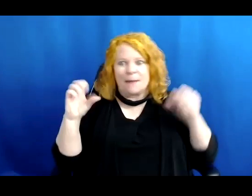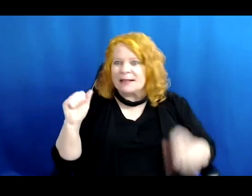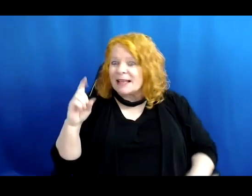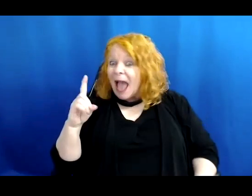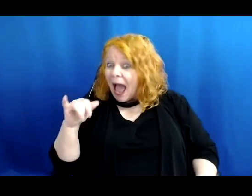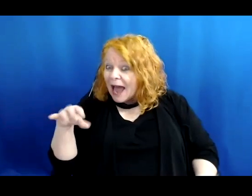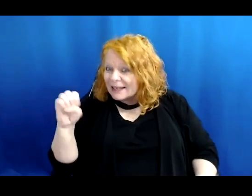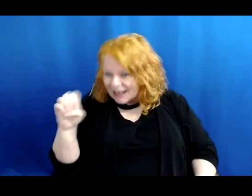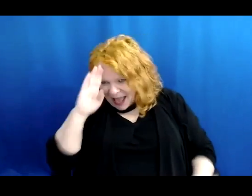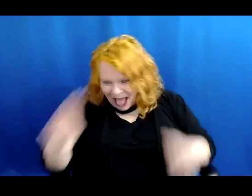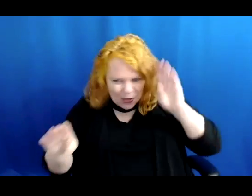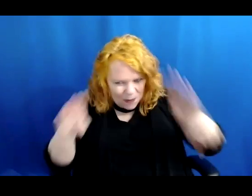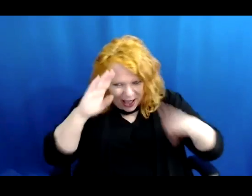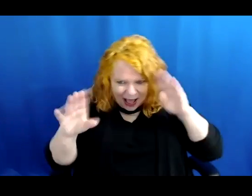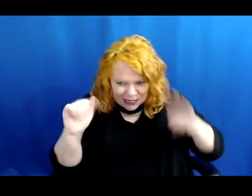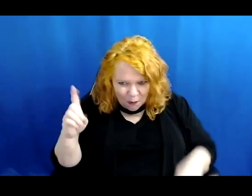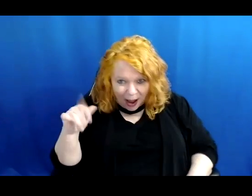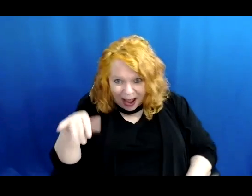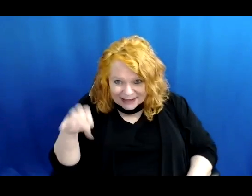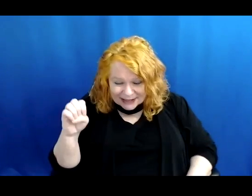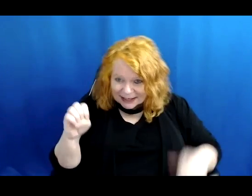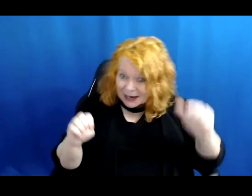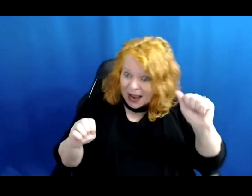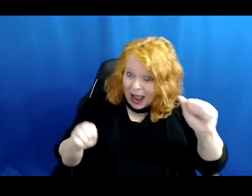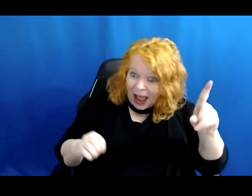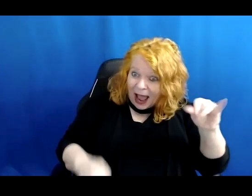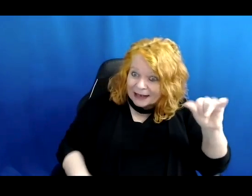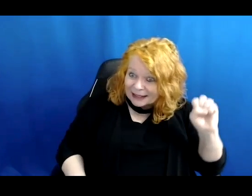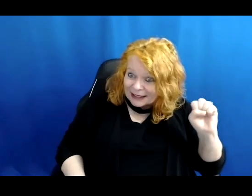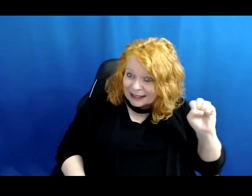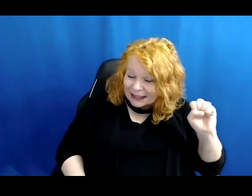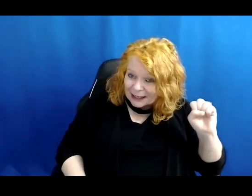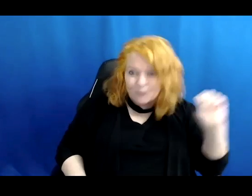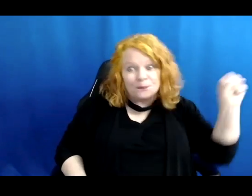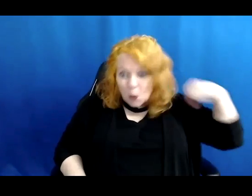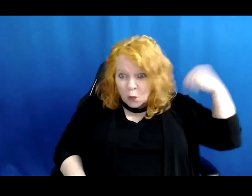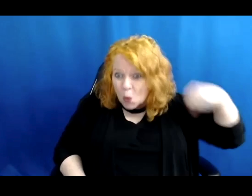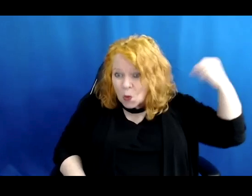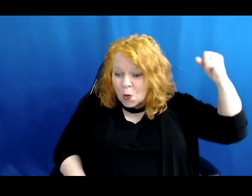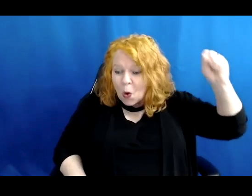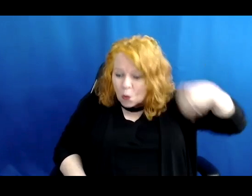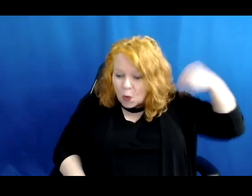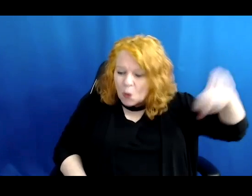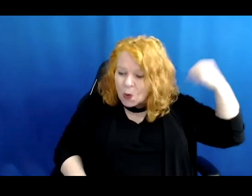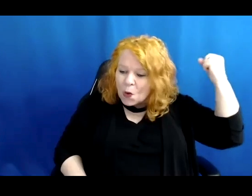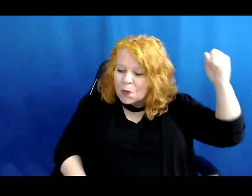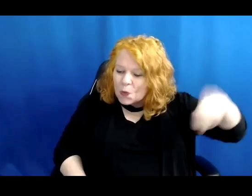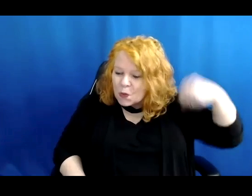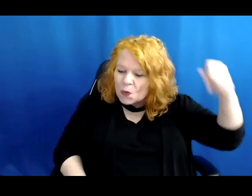Hello, hello, hello Addie. WOOH. WOOH. WOOH.